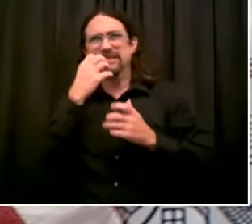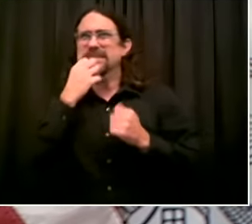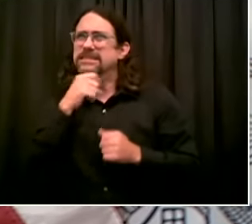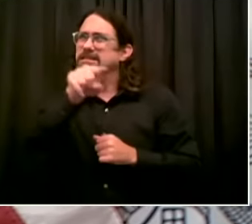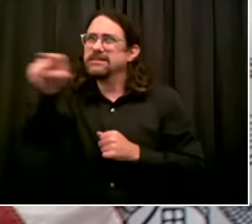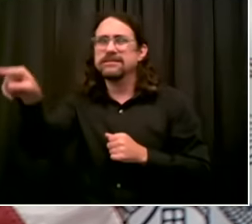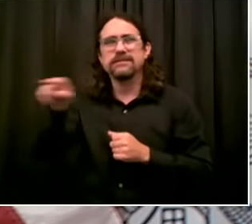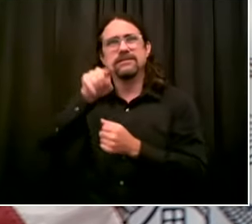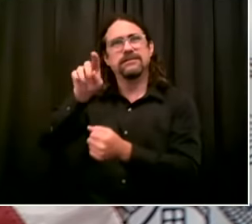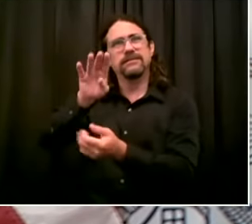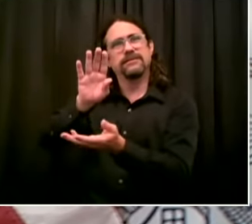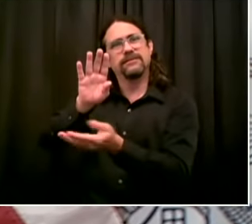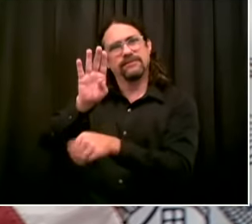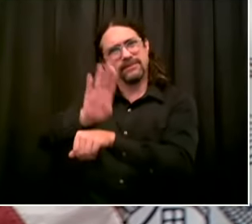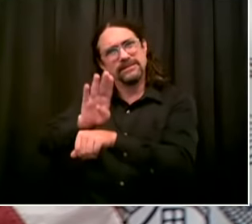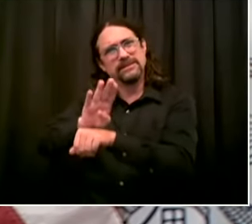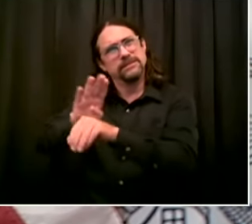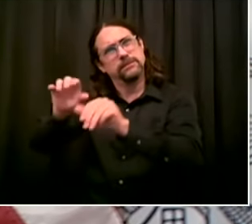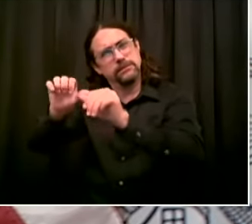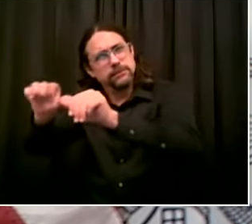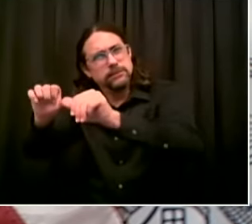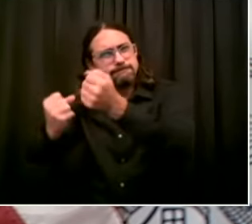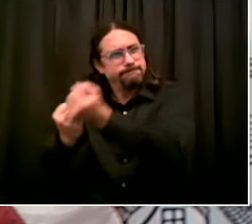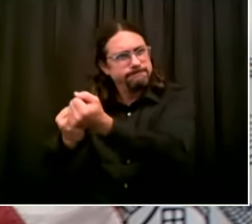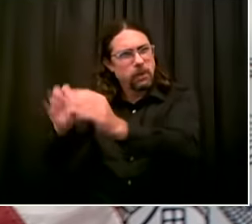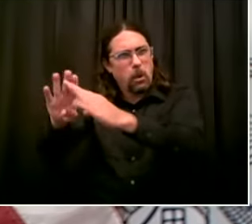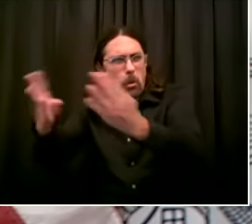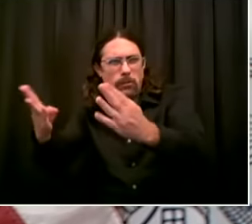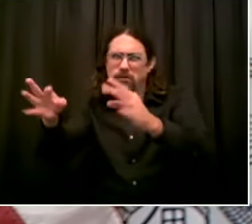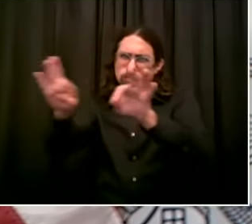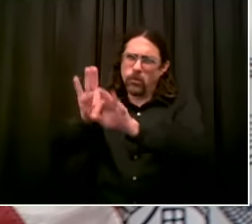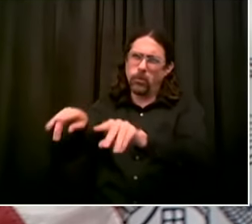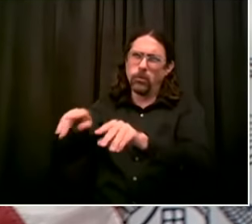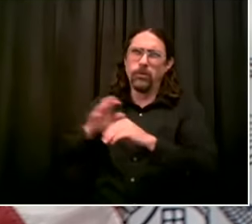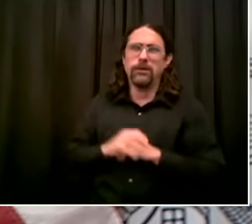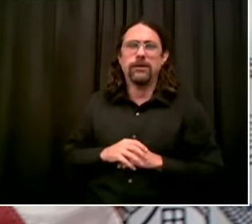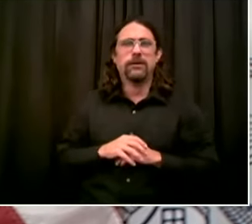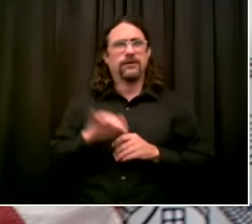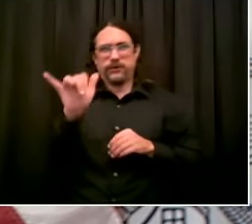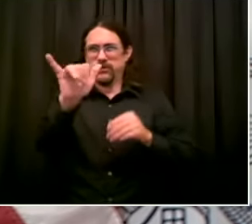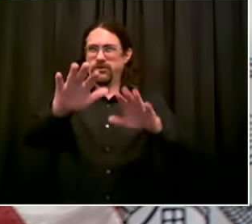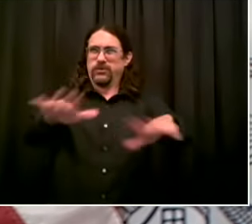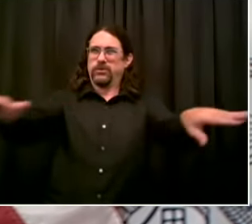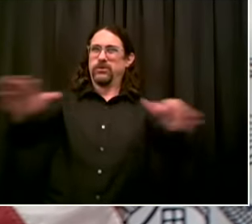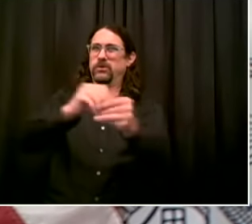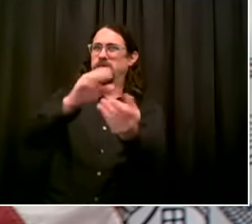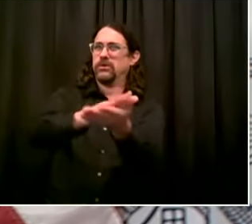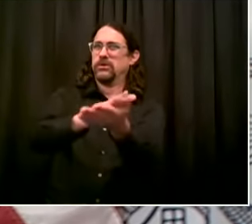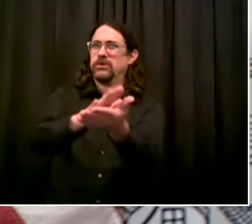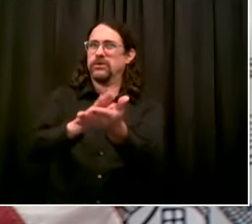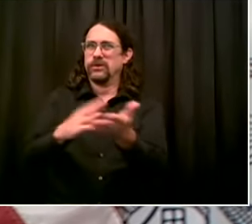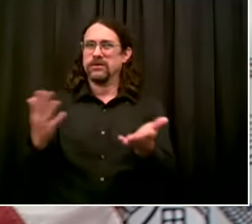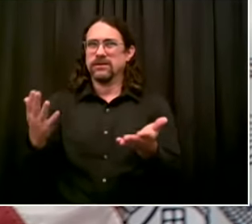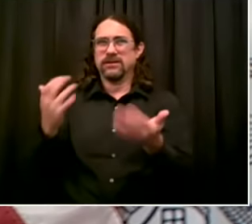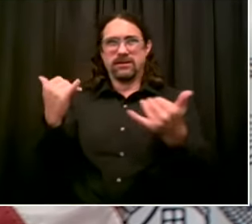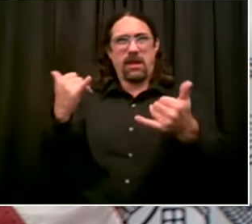I AM WONDERING WHY THE DECISION WAS NOT MADE AT THIS POINT? YOU CAN SEE THE INFORMATION THAT WASS ENT TO